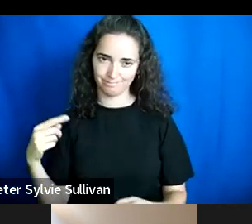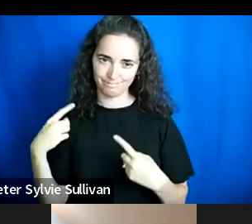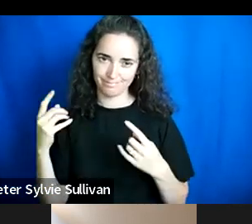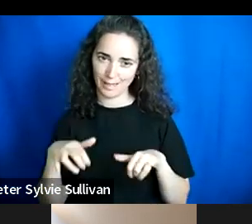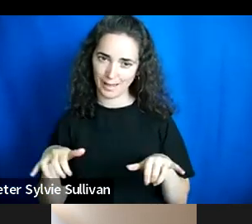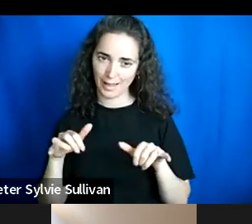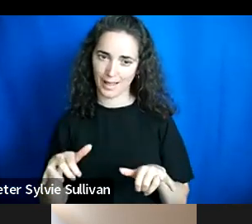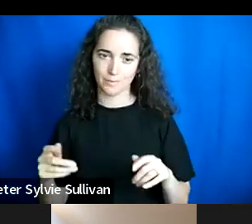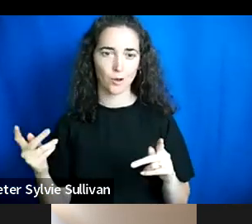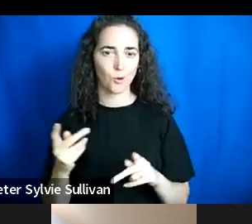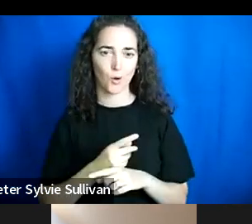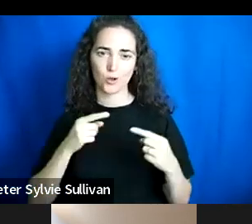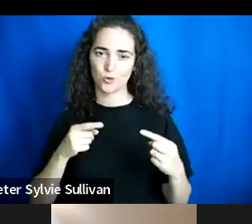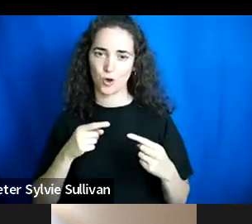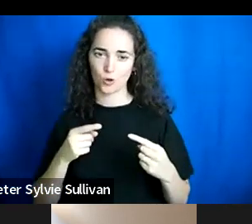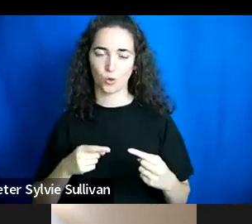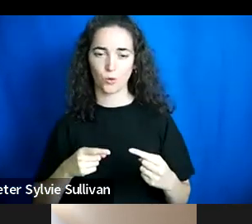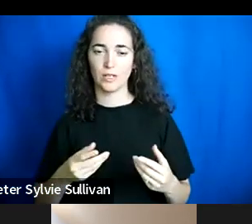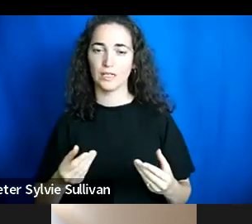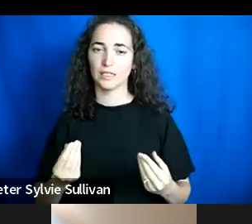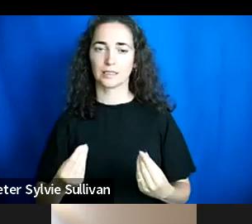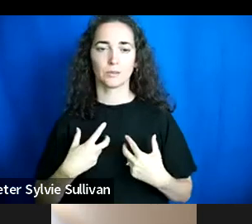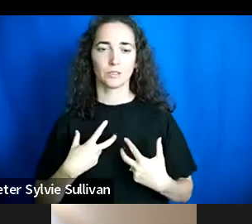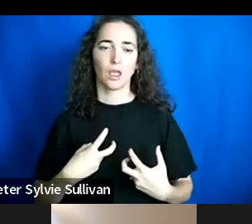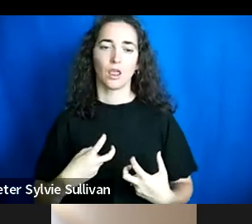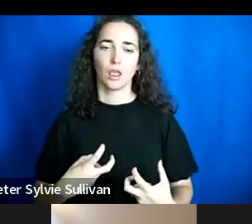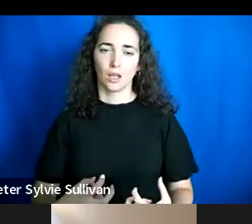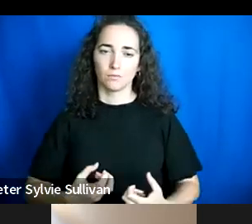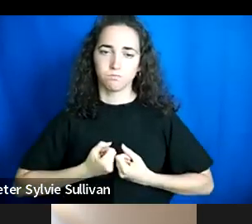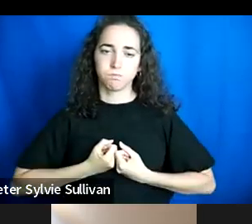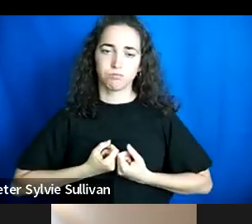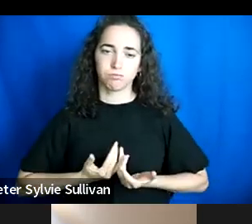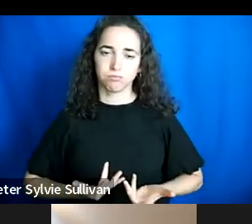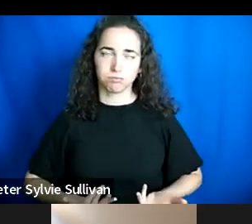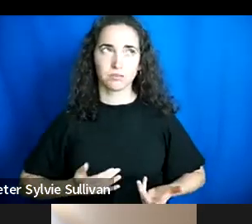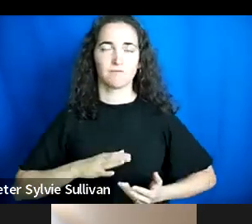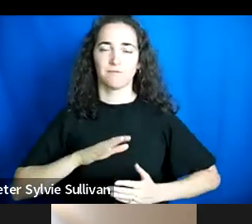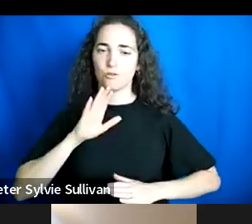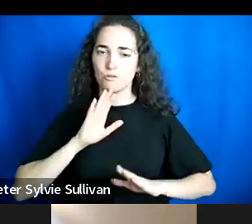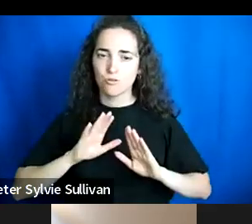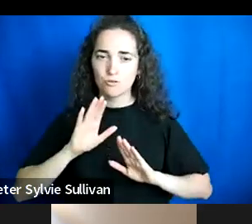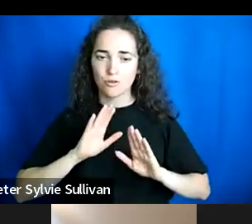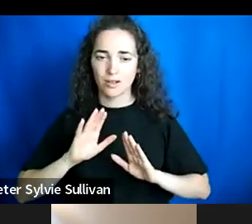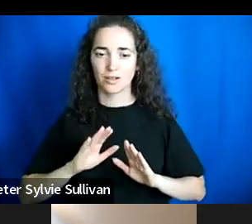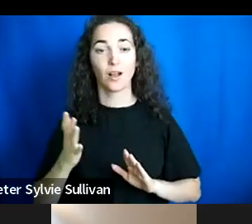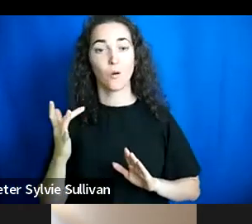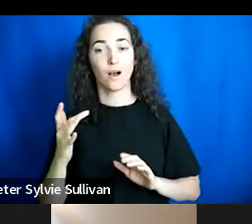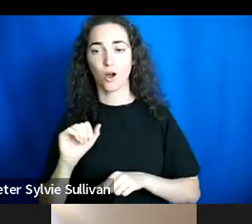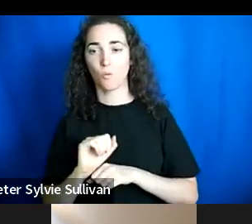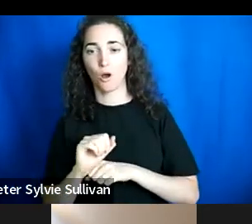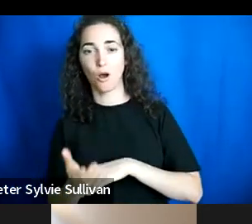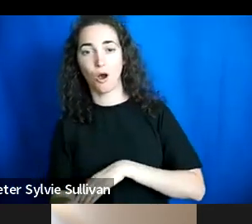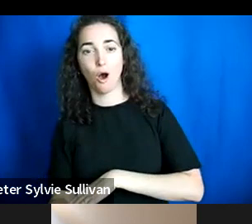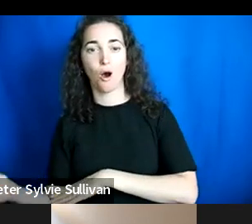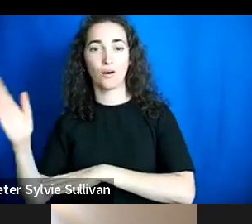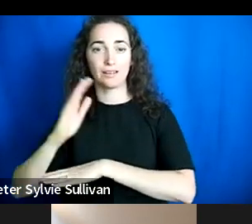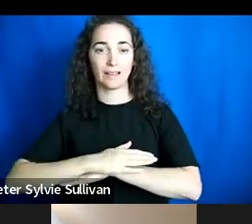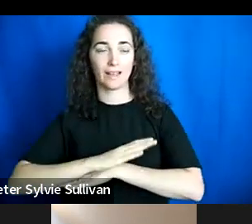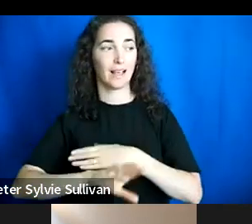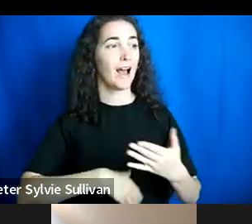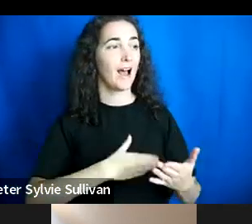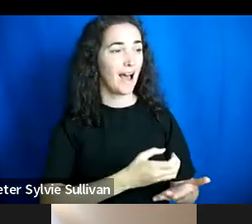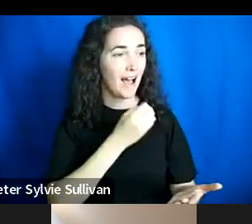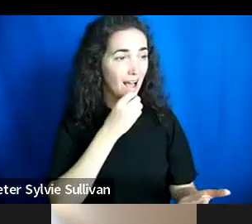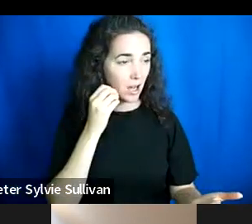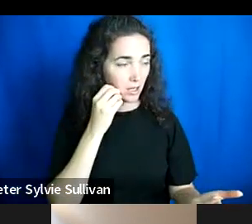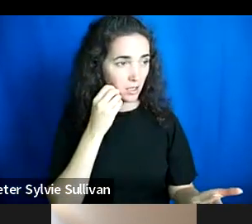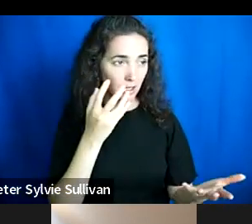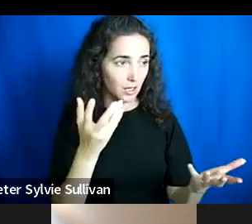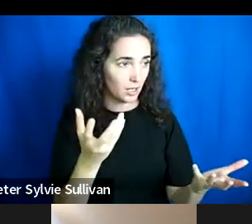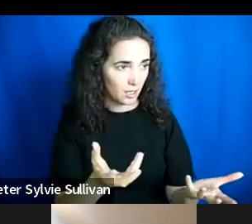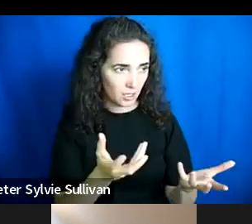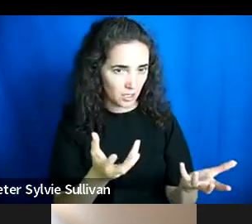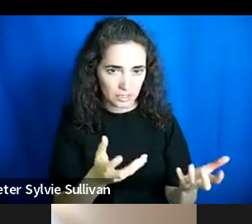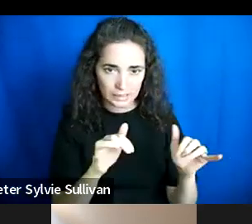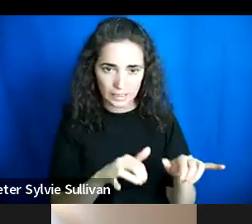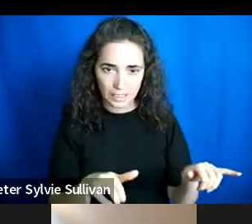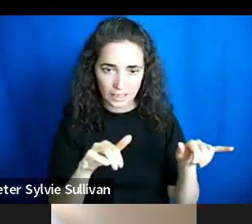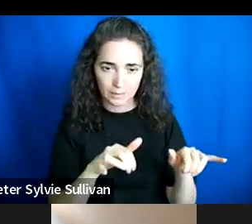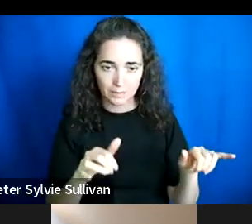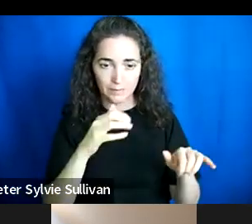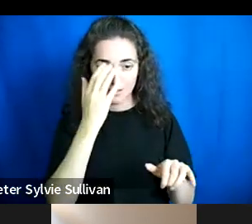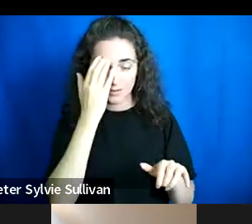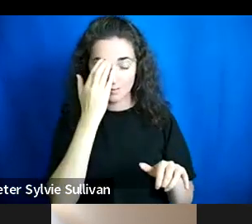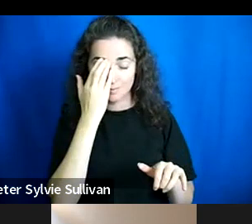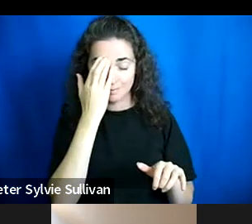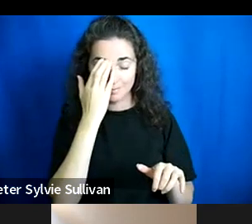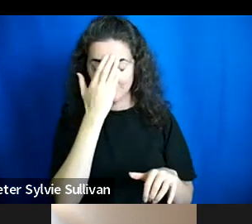It's draining it is frustrating it is you know, after long days work, all you coming home to is dealing with that, and it's just get so frustrating.